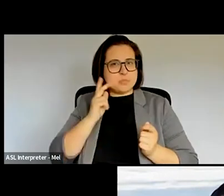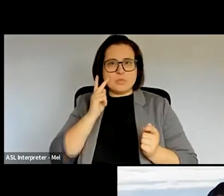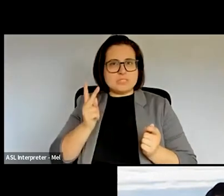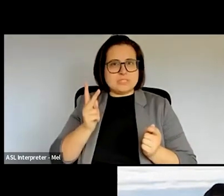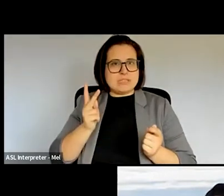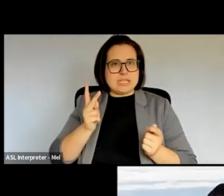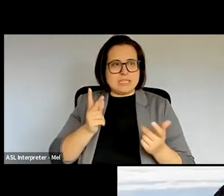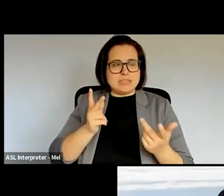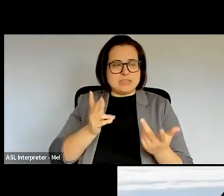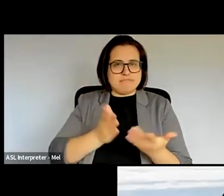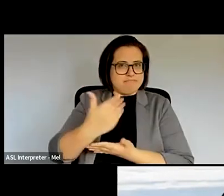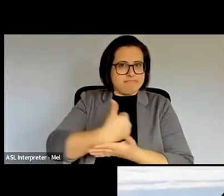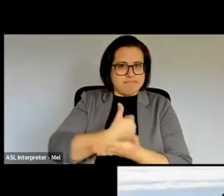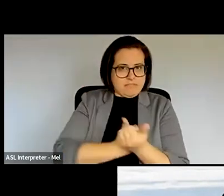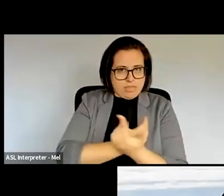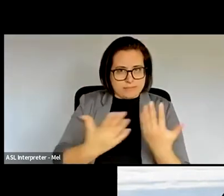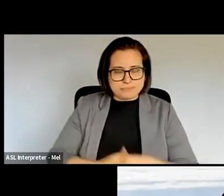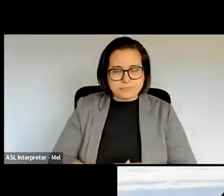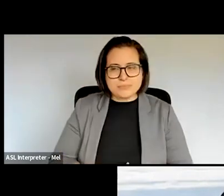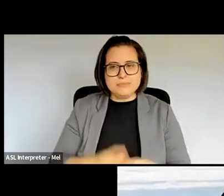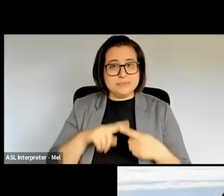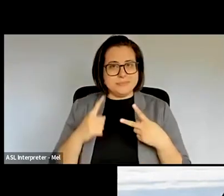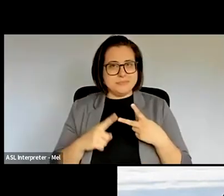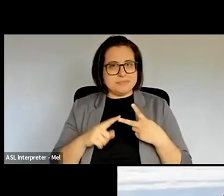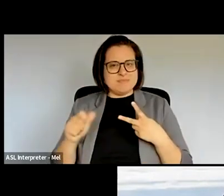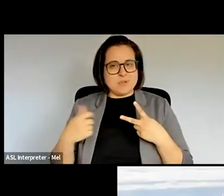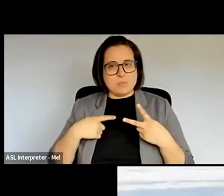The other thing that I was raising my hand for to to react to earlier was around